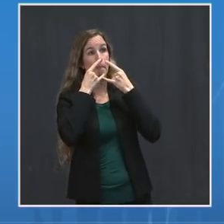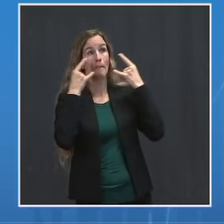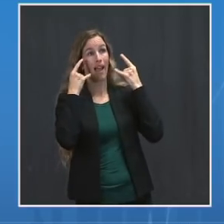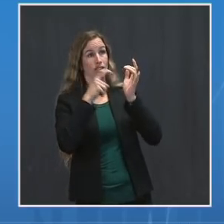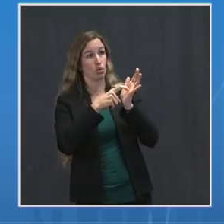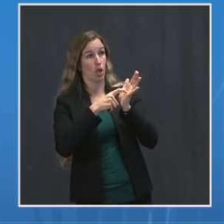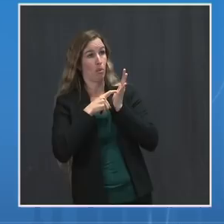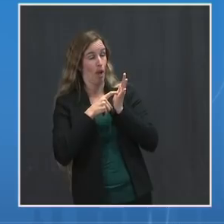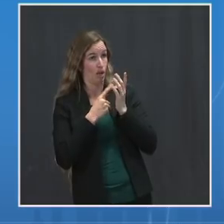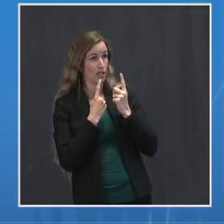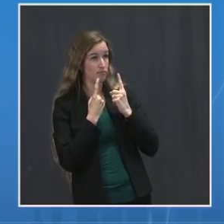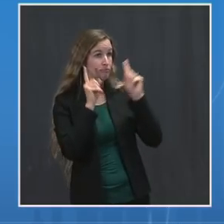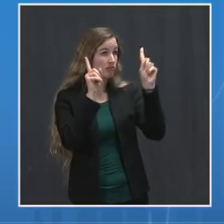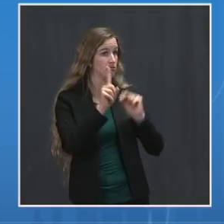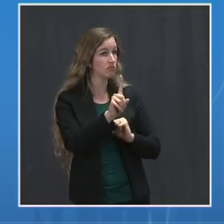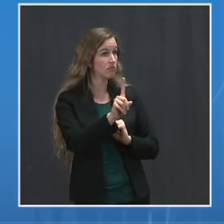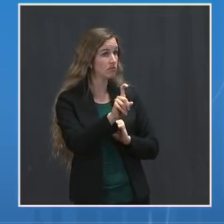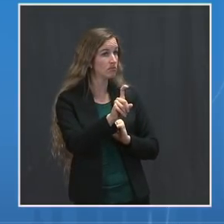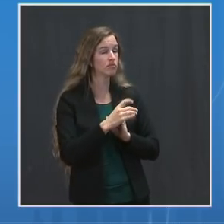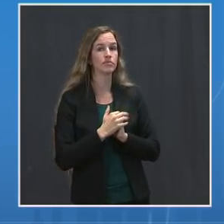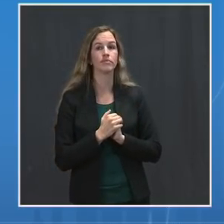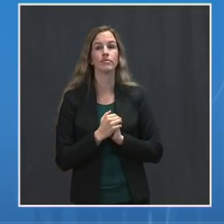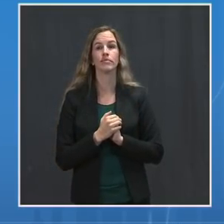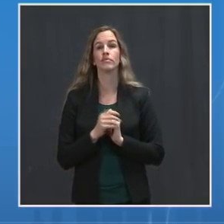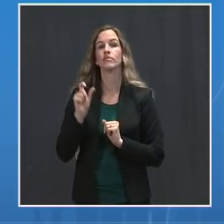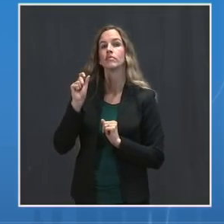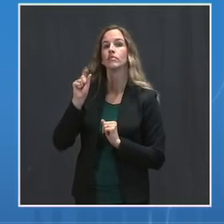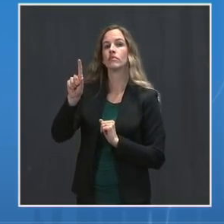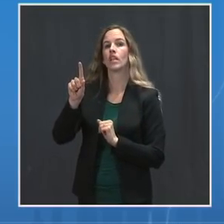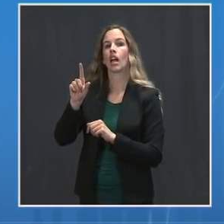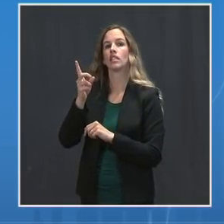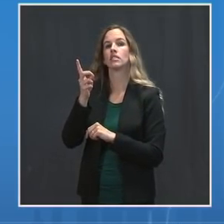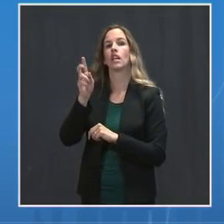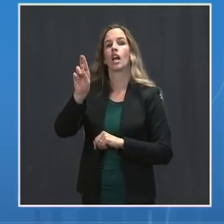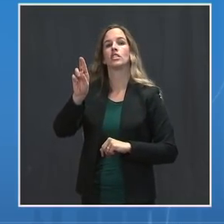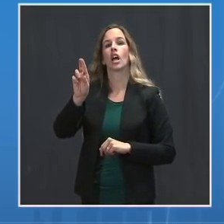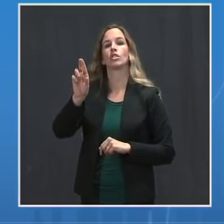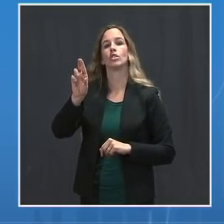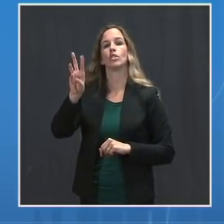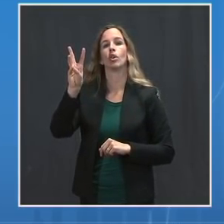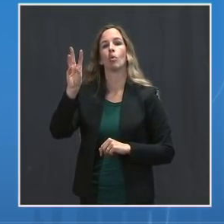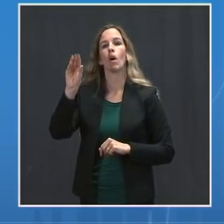Mr. Slavitt: So, I'm going to ask Rochelle, if you, Dr. Walensky, if you've seen any data